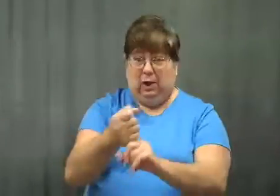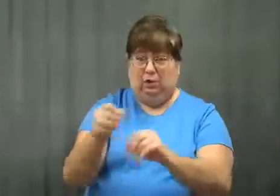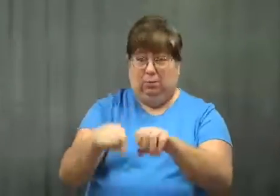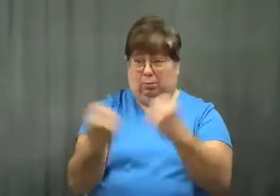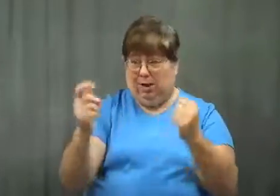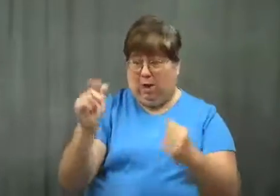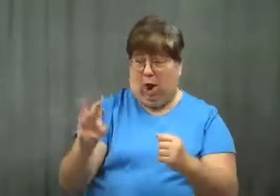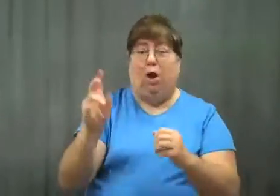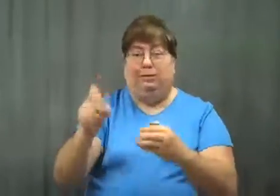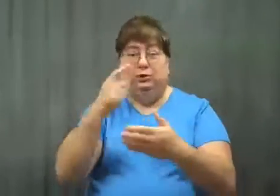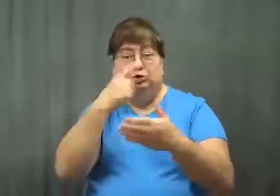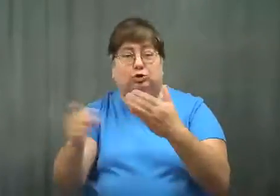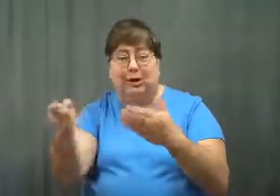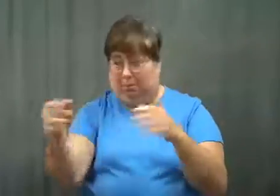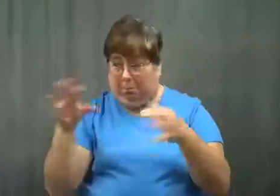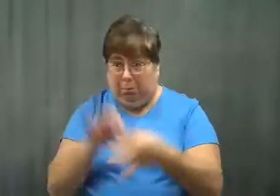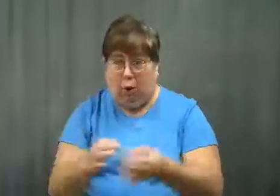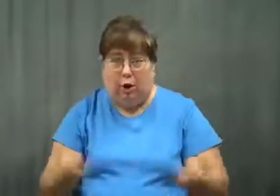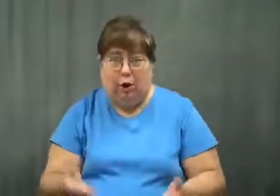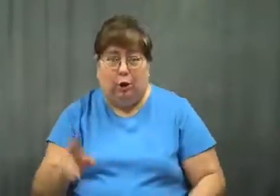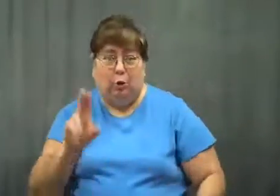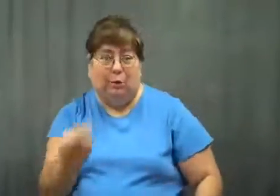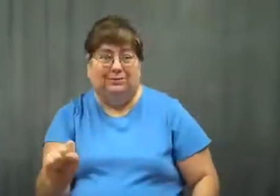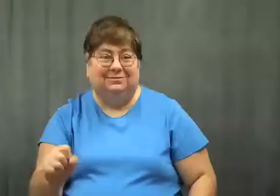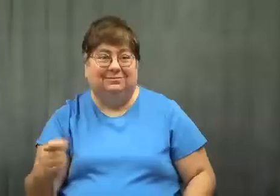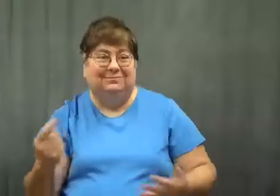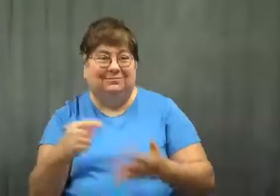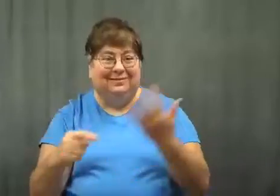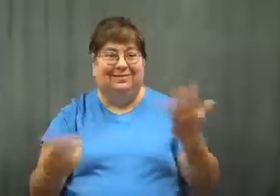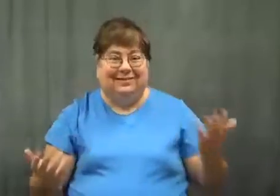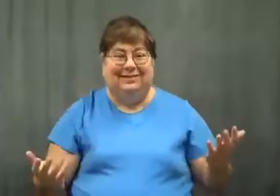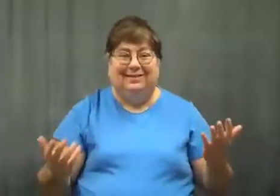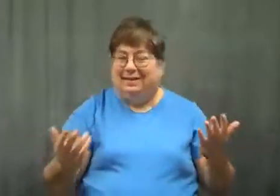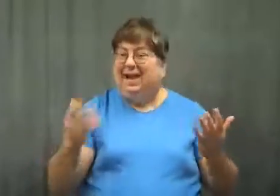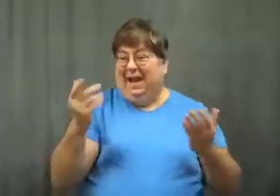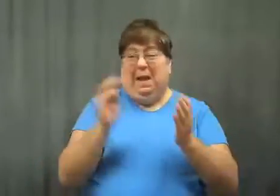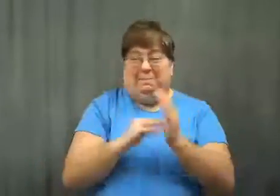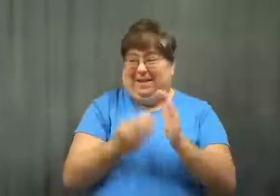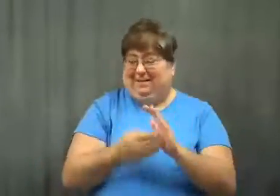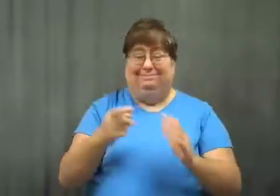to hold a person who had committed a crime until their immigration status was verified.